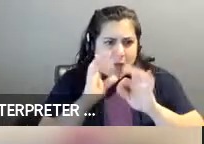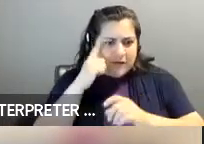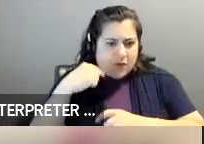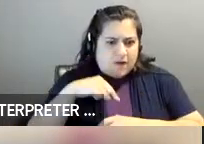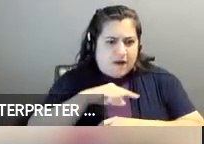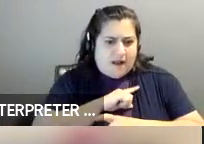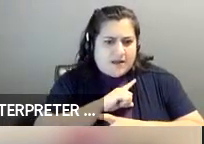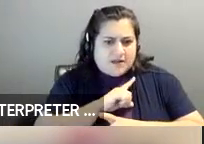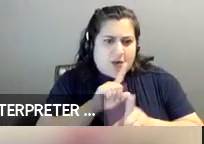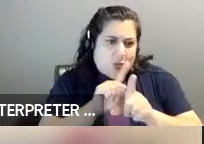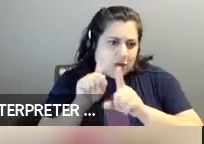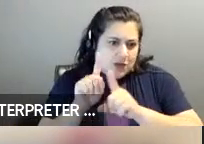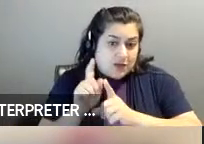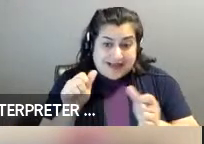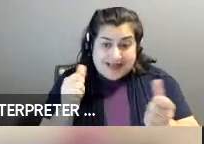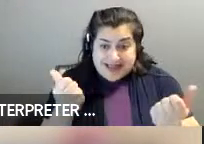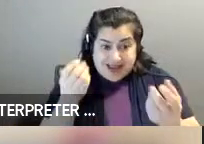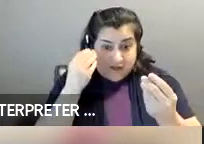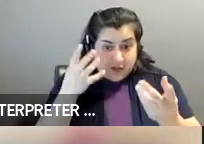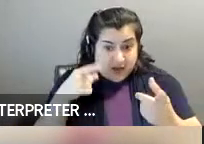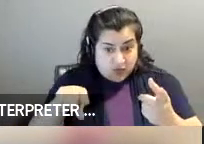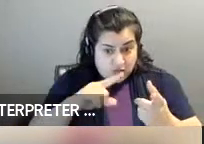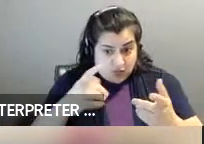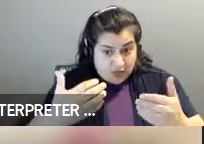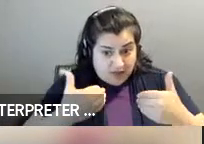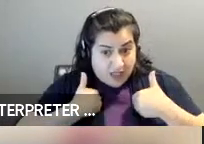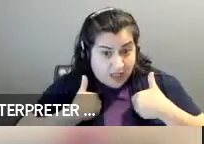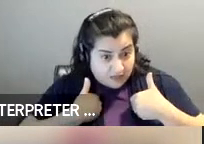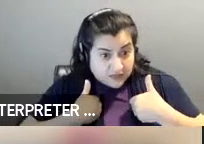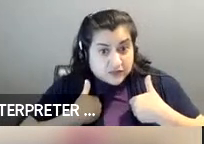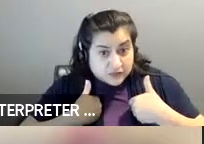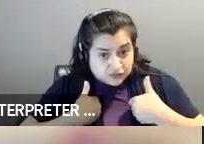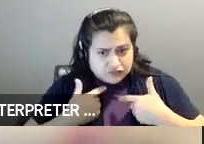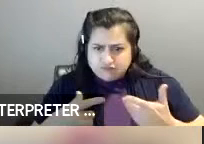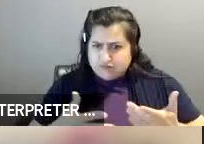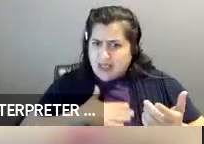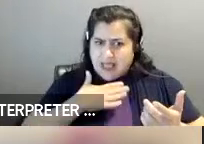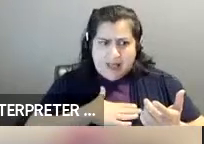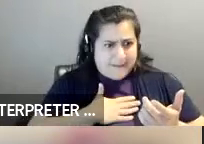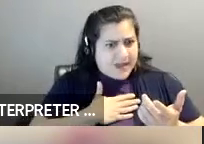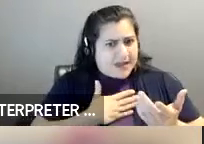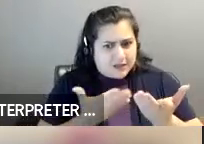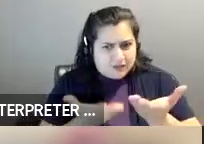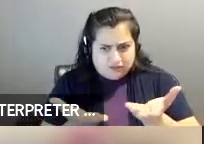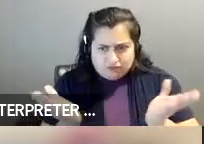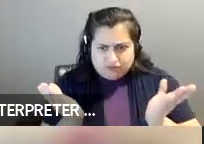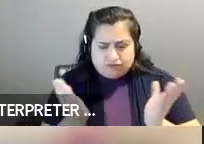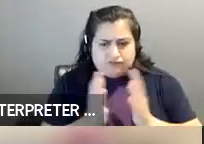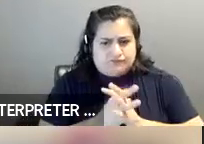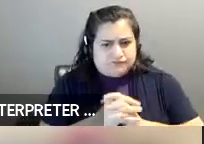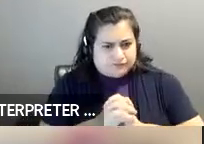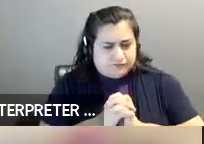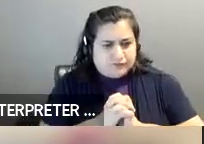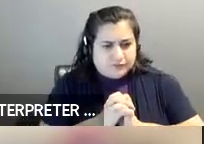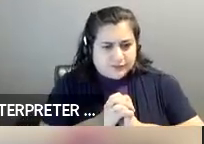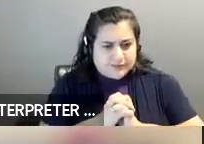So any information that you have, we'd be happy to hear from you as well.